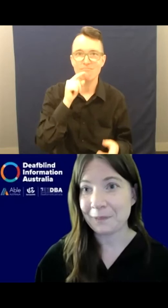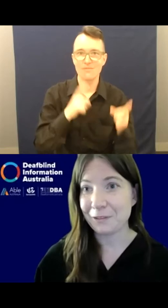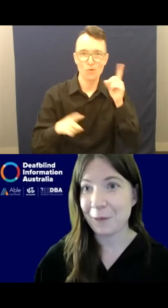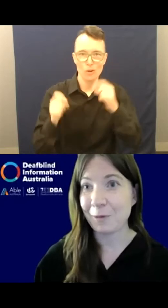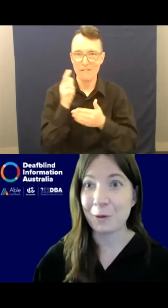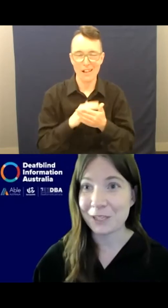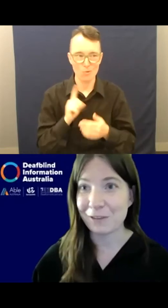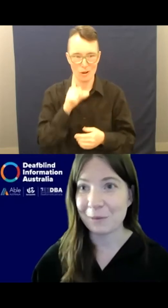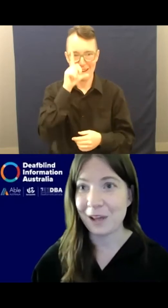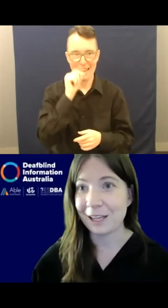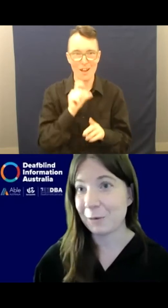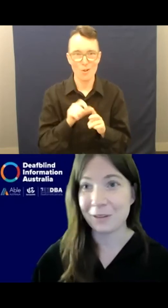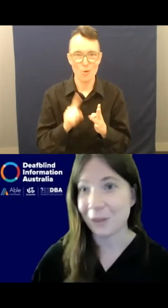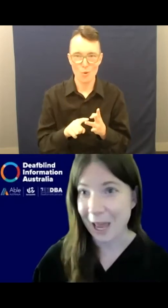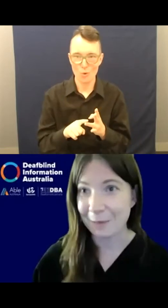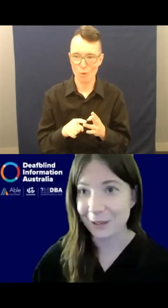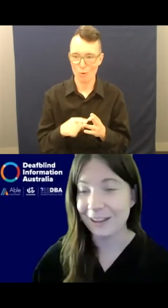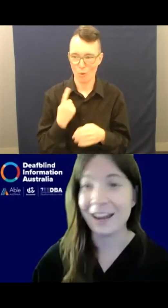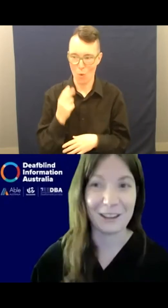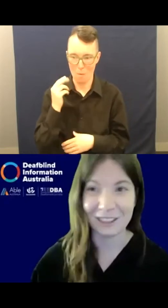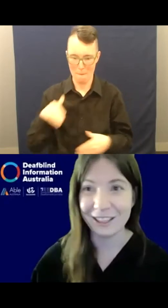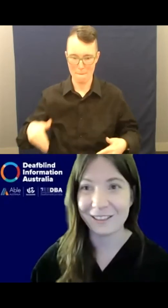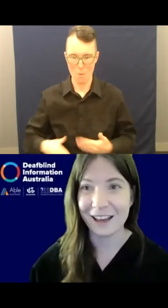people born deaf and blind, like what's going to happen, and I get really excited.